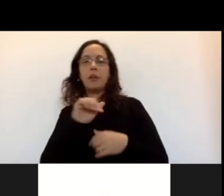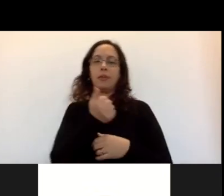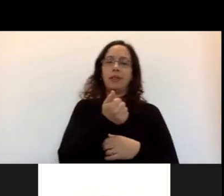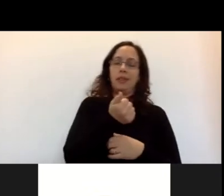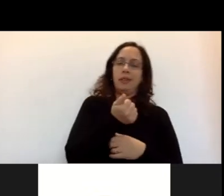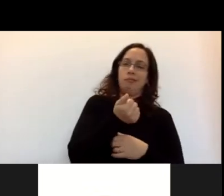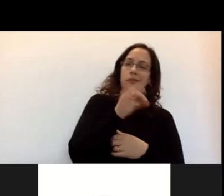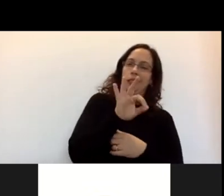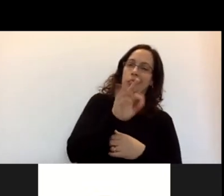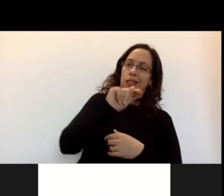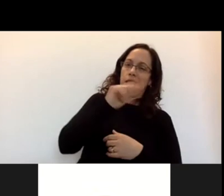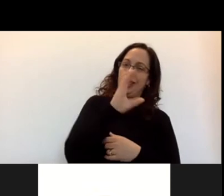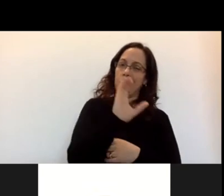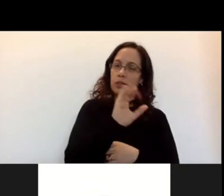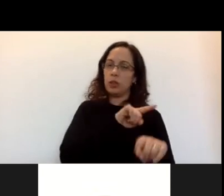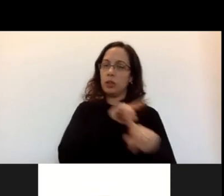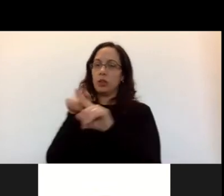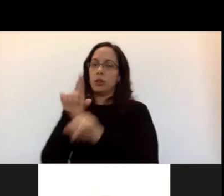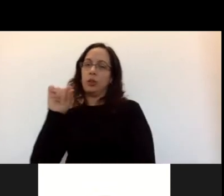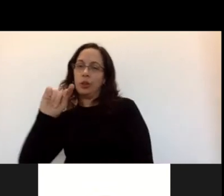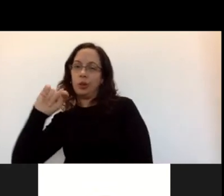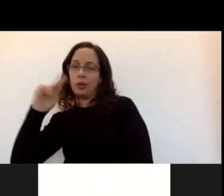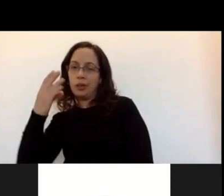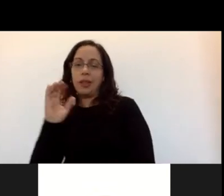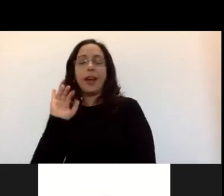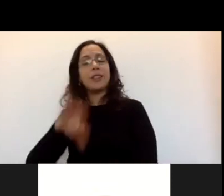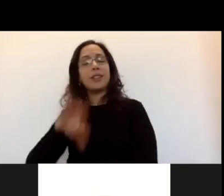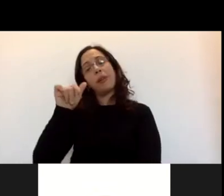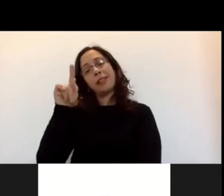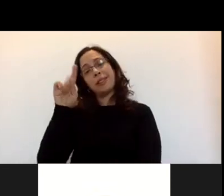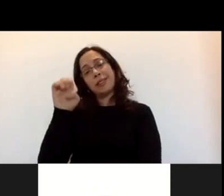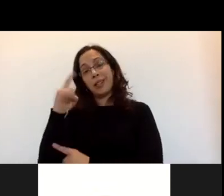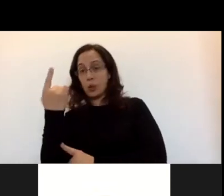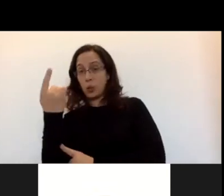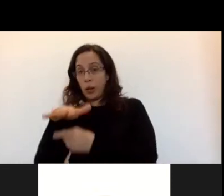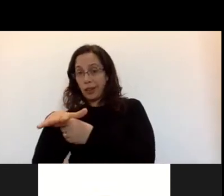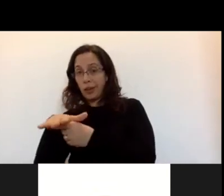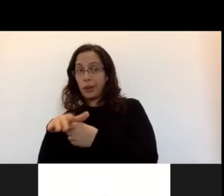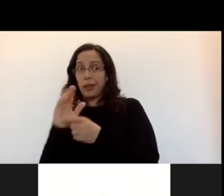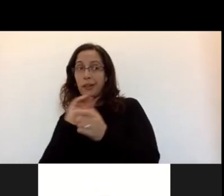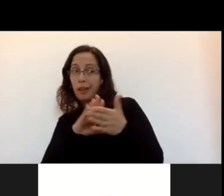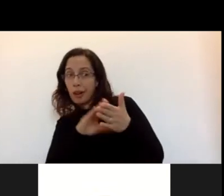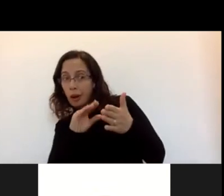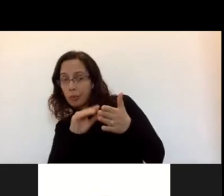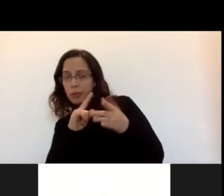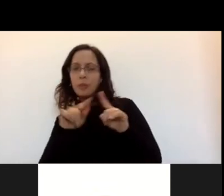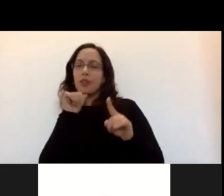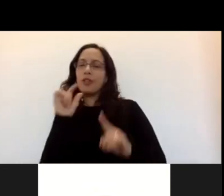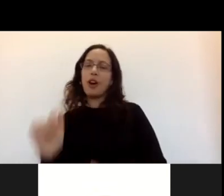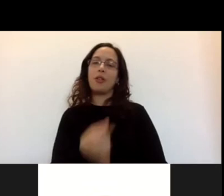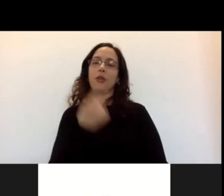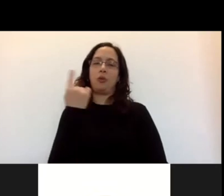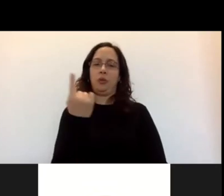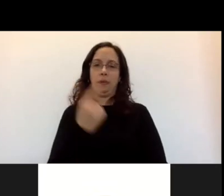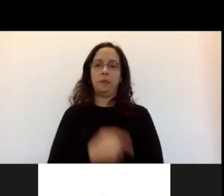and that Palestine is one of those places but not the only one. What do you see as one of–I